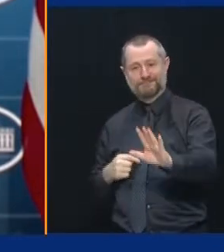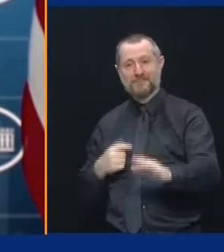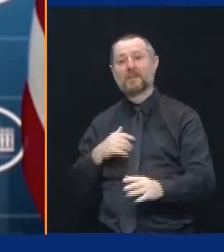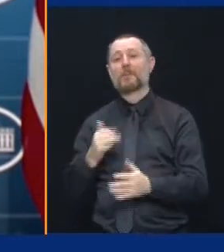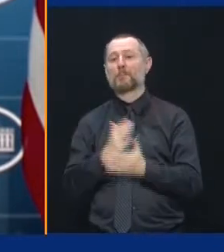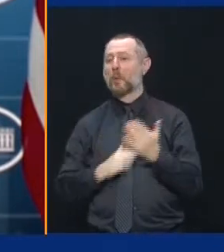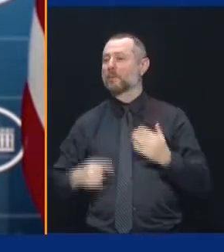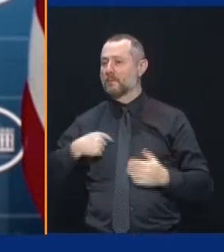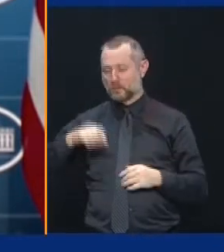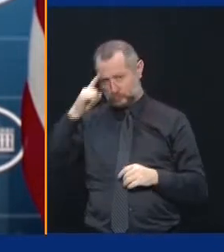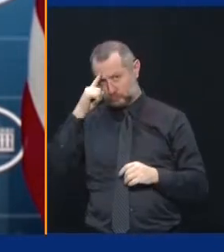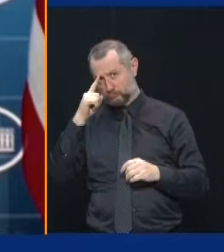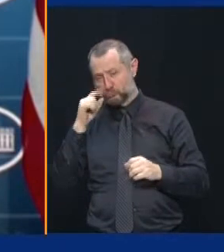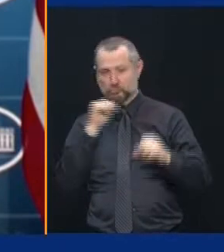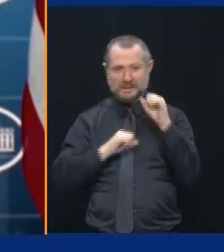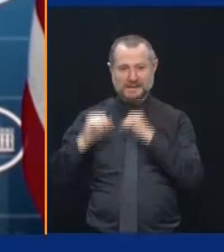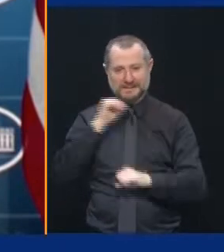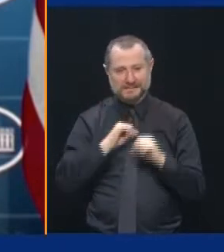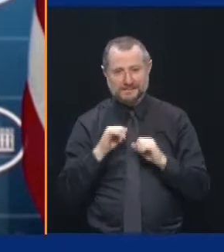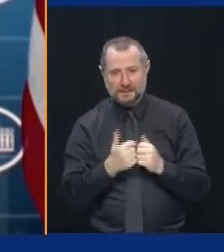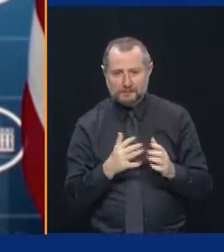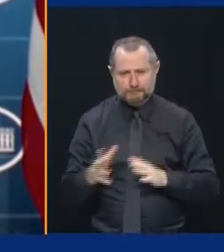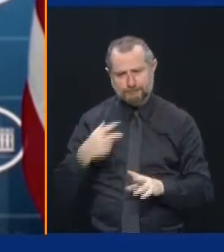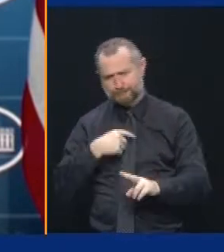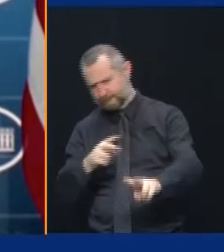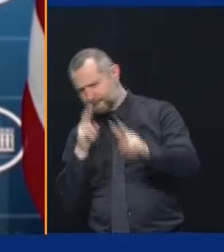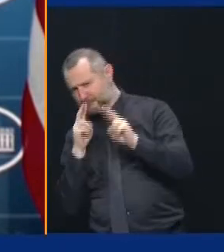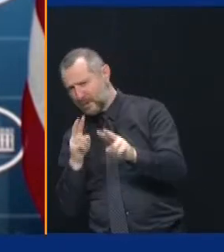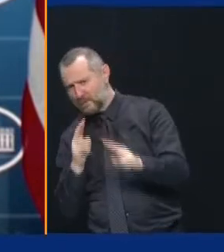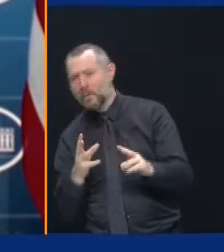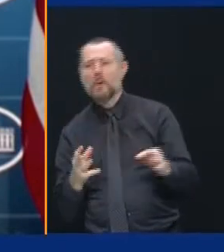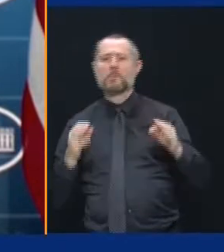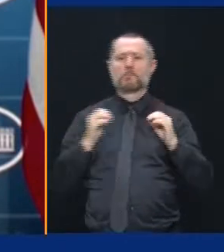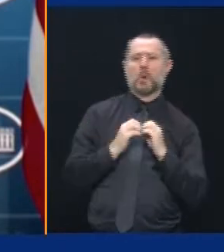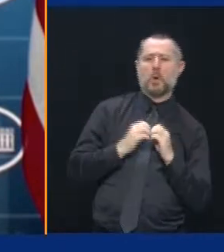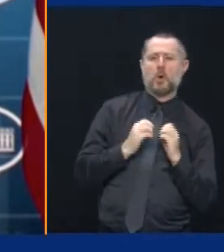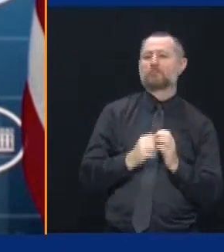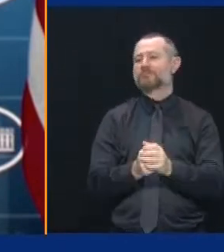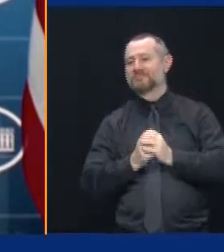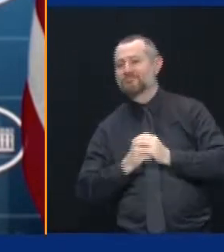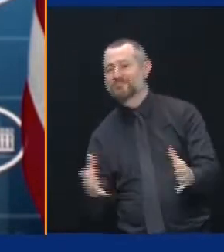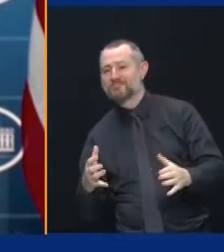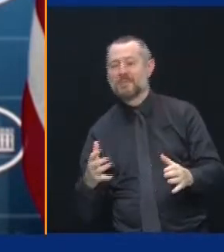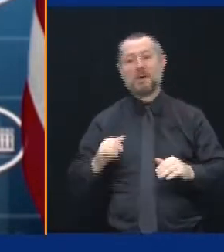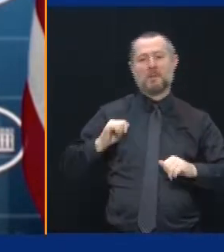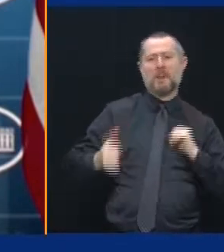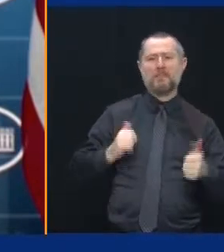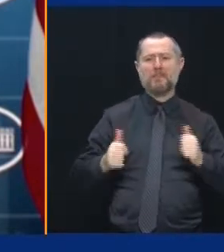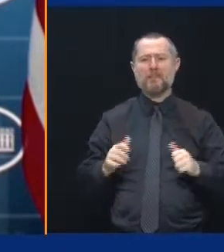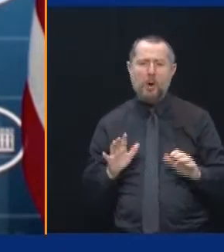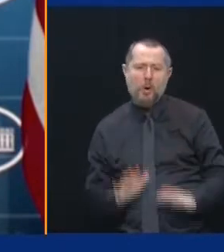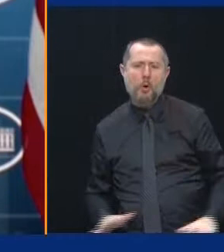THIS IS A CENTRAL PART OF OUR CONTINUING TO BUILD ON THESE